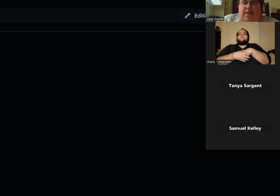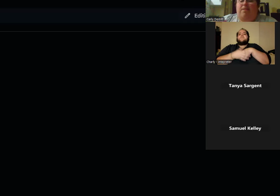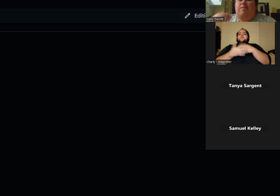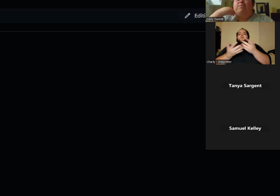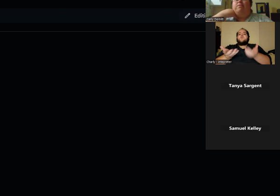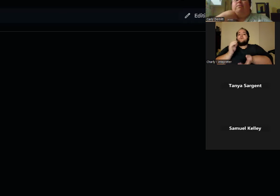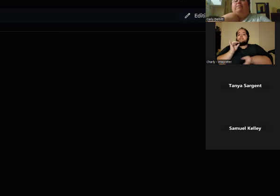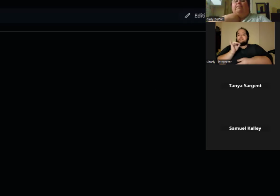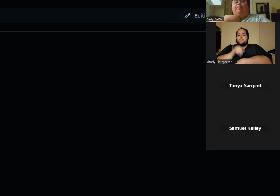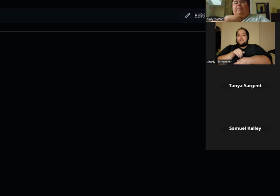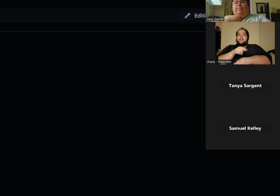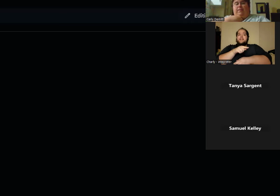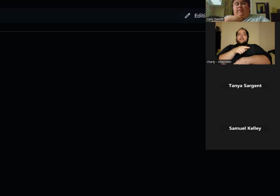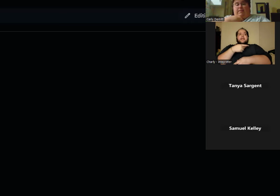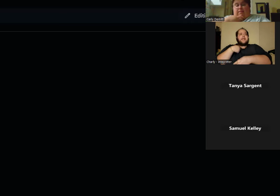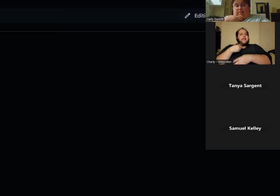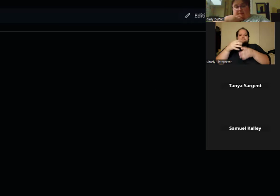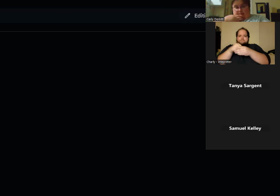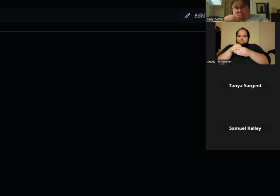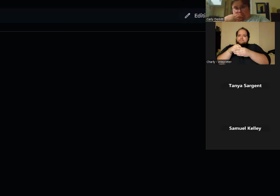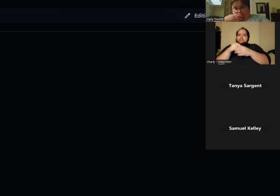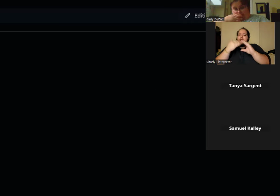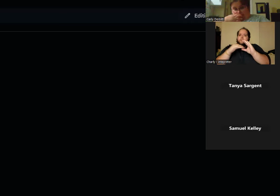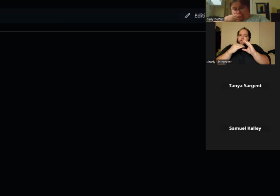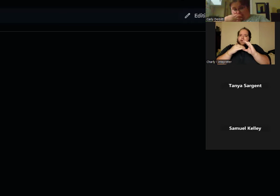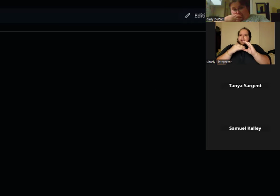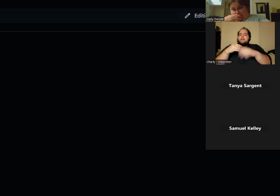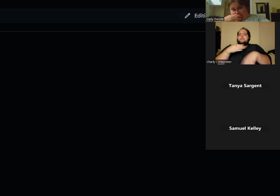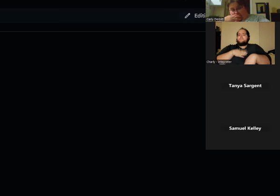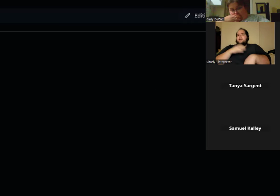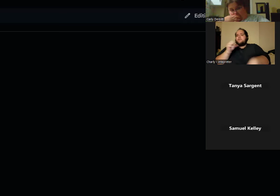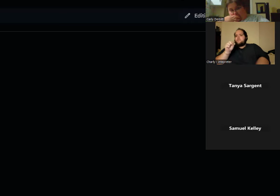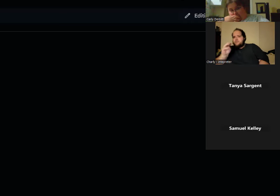So I also put like my email, my social media. You can put your phone number, like whatever contact